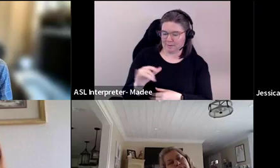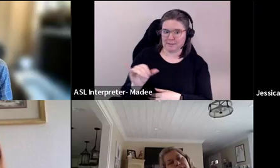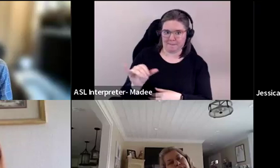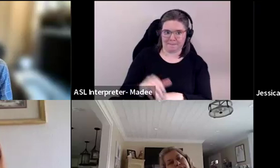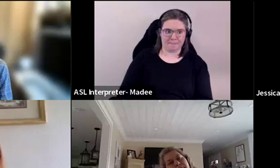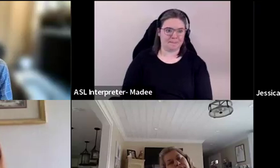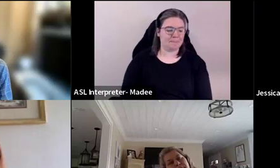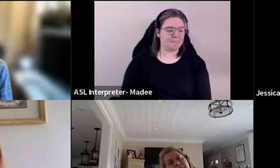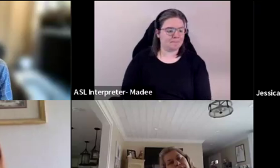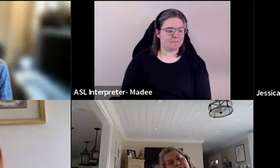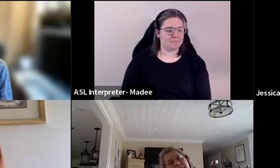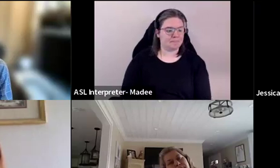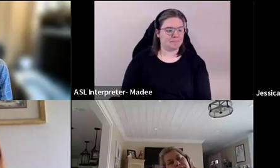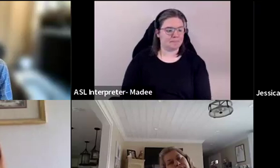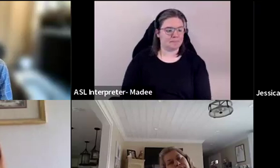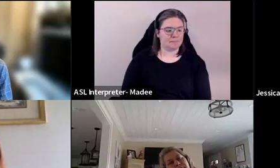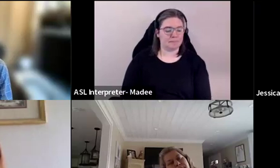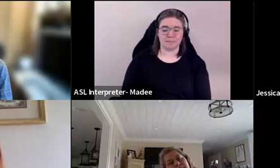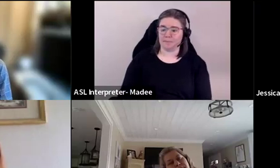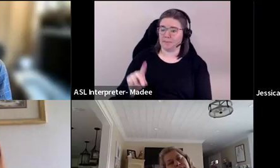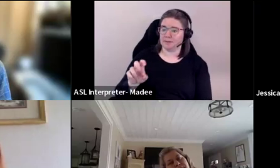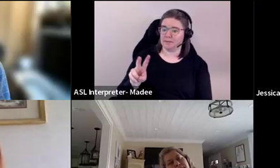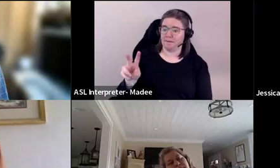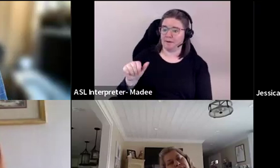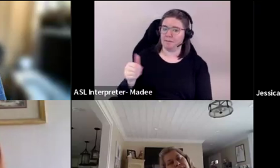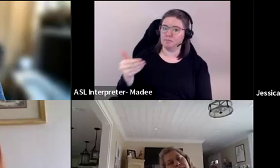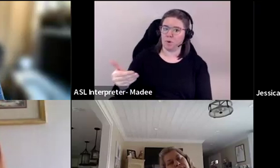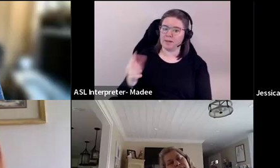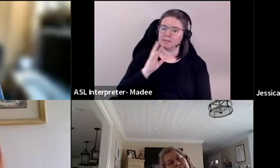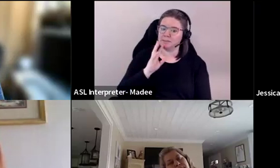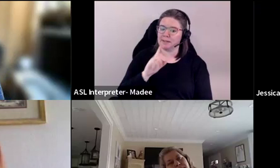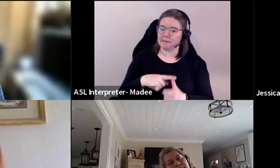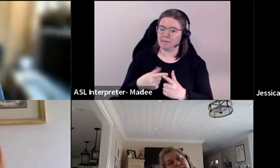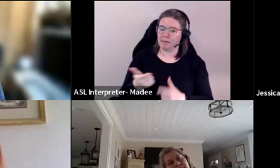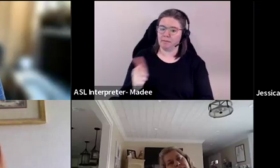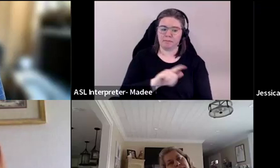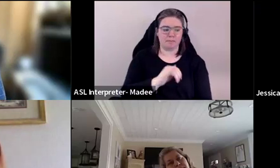Rebecca /APRIL: Deva. I'll let you go ahead and and speak. And then, Joan, I think, also wanted to speak on the housing issue.